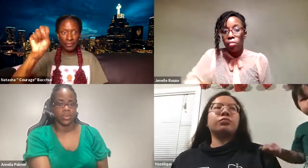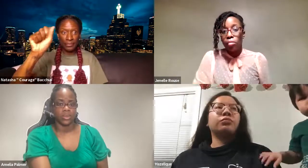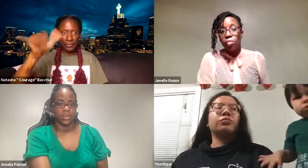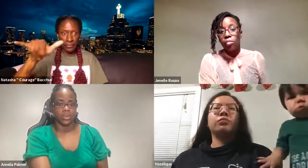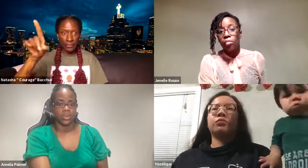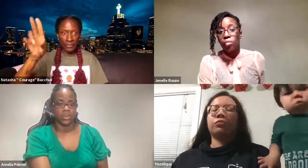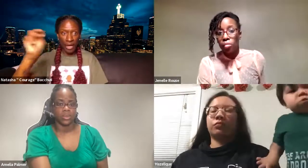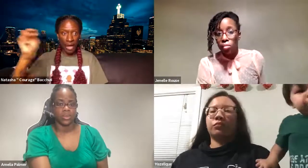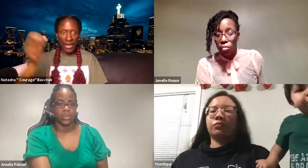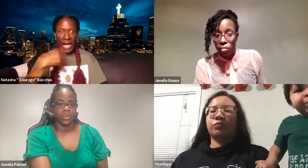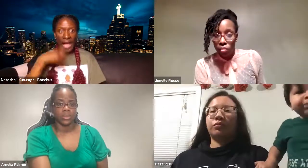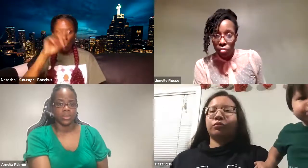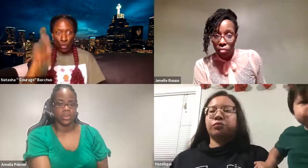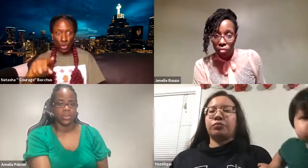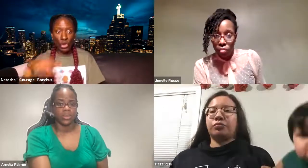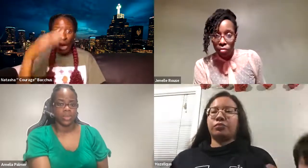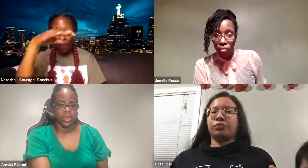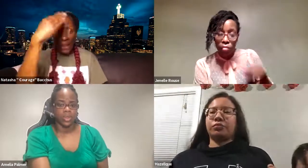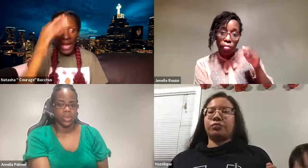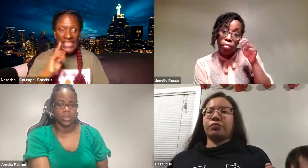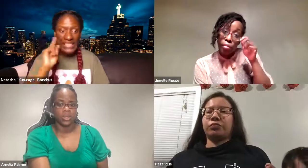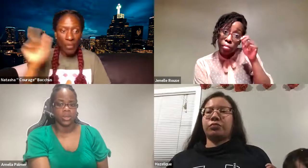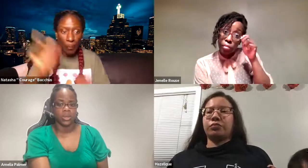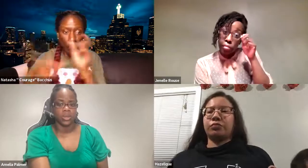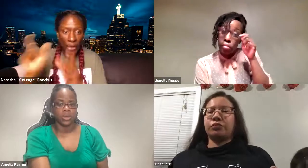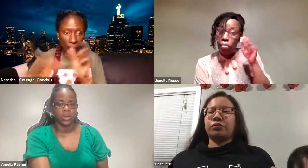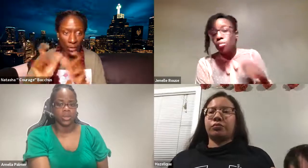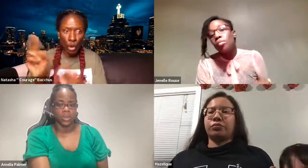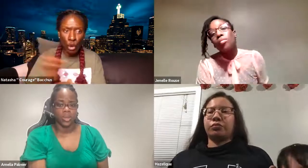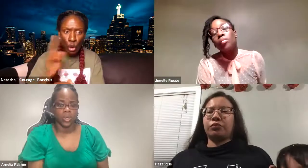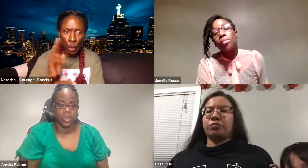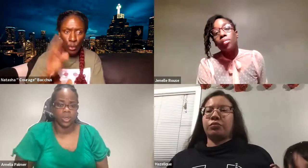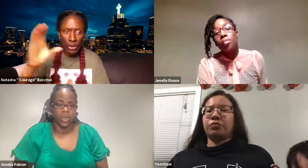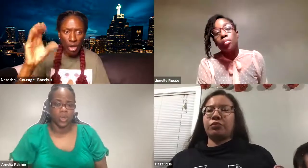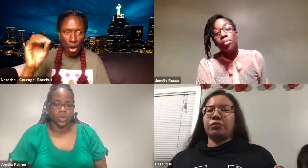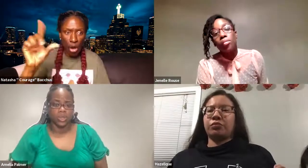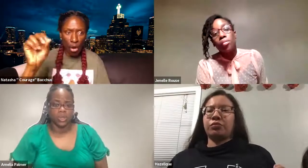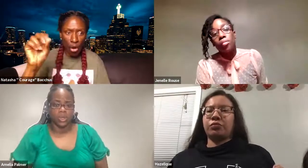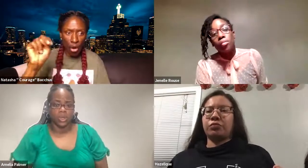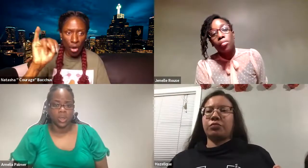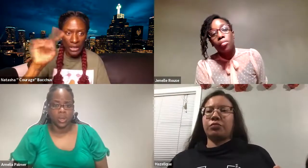okay so this is from lindsay dunn. so black deaf people use